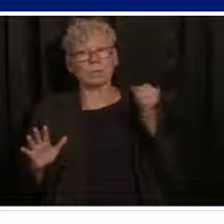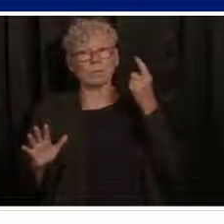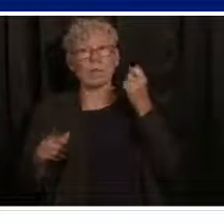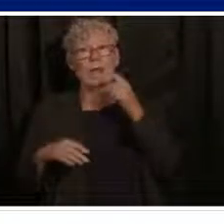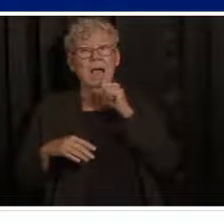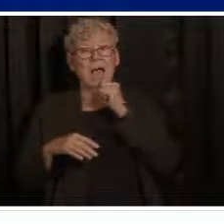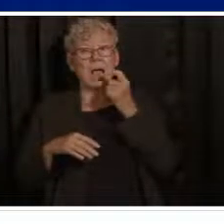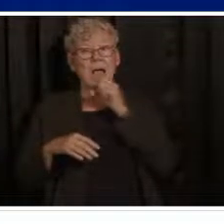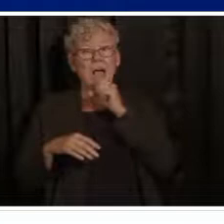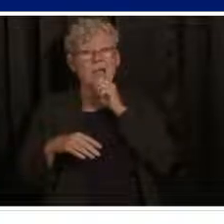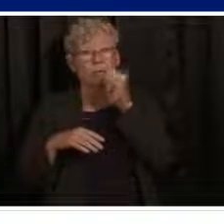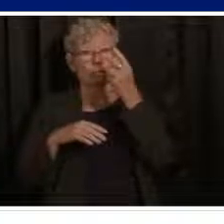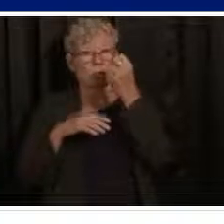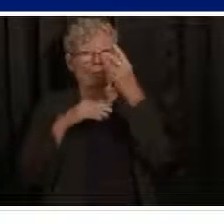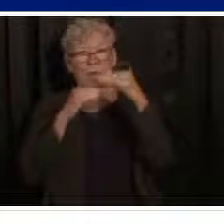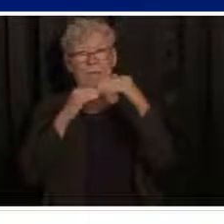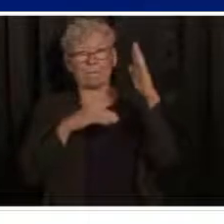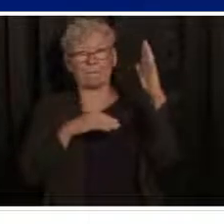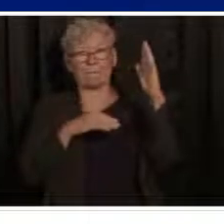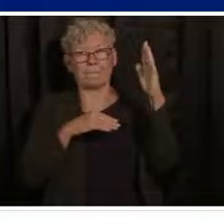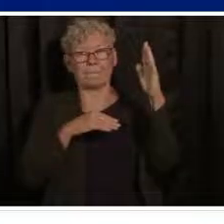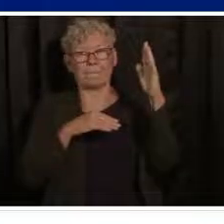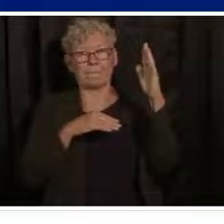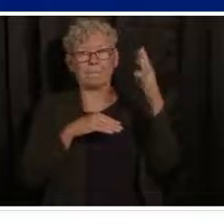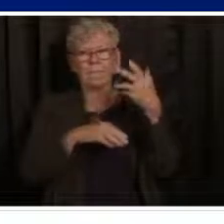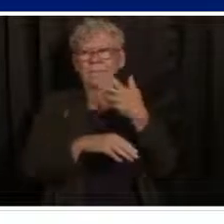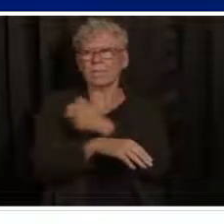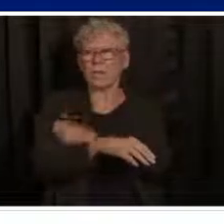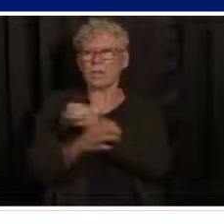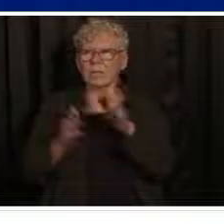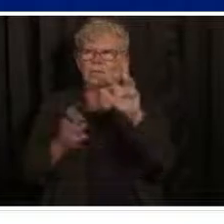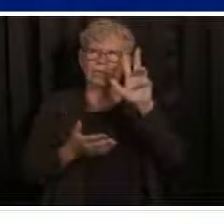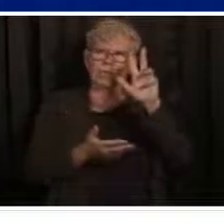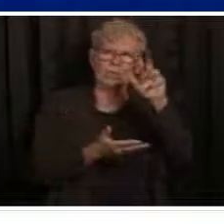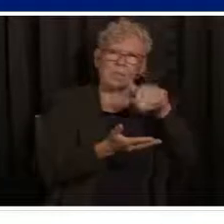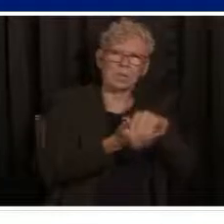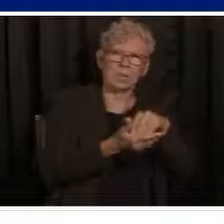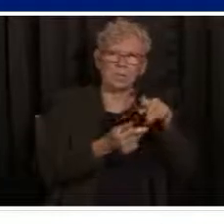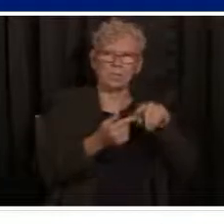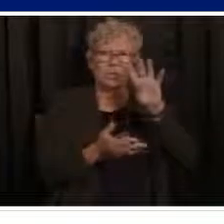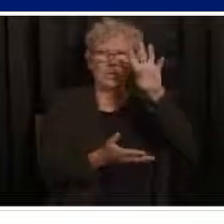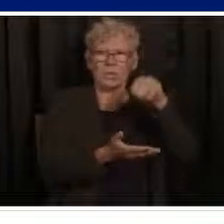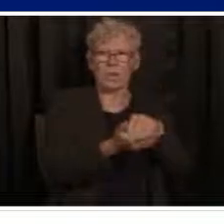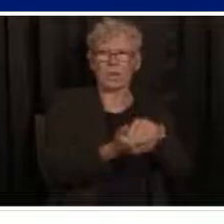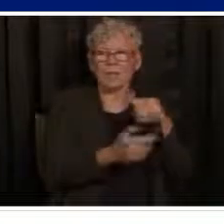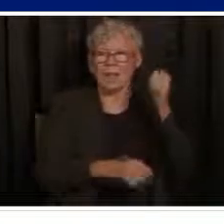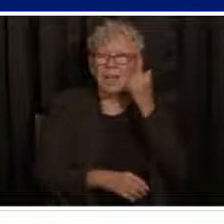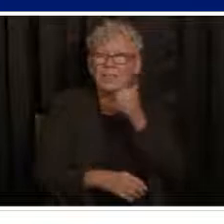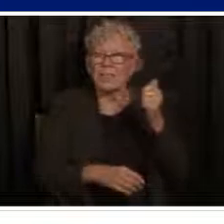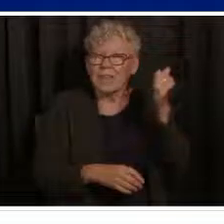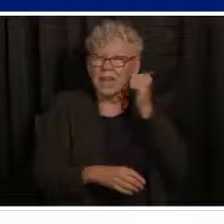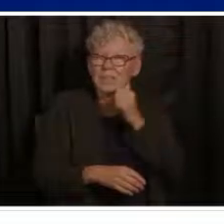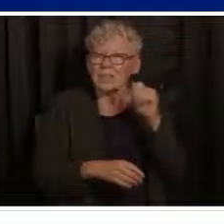right now is three to 4000 people a day for three. Our team is working around the clock to ensure Coloradans